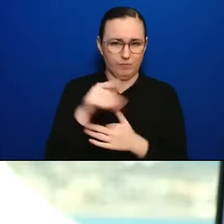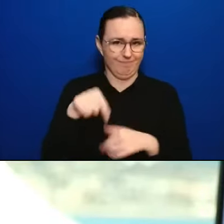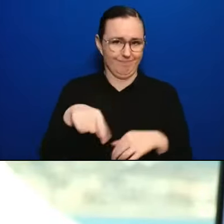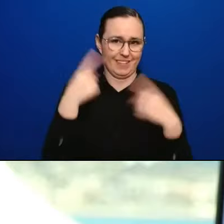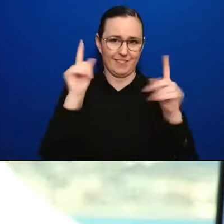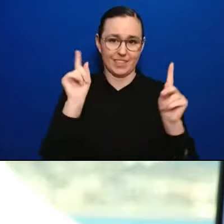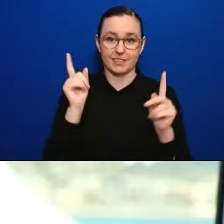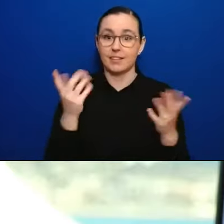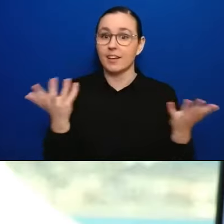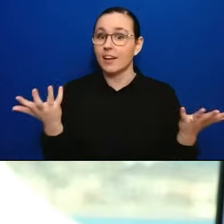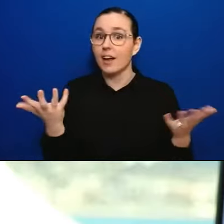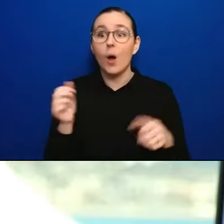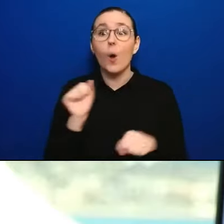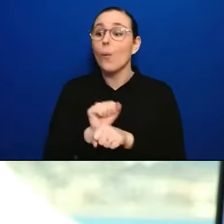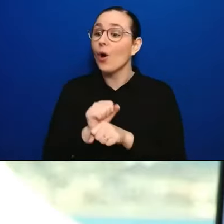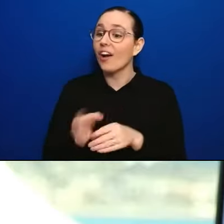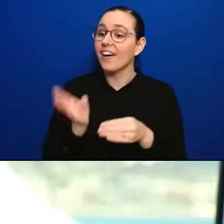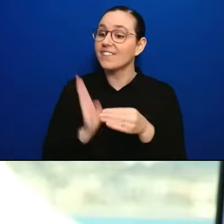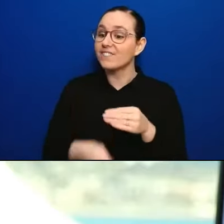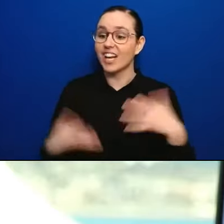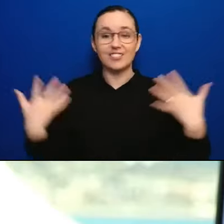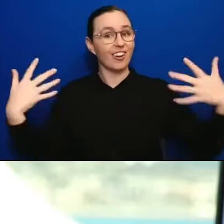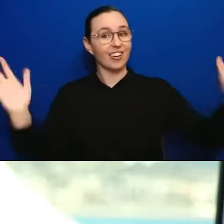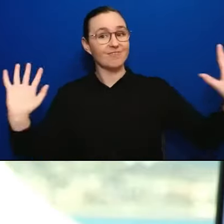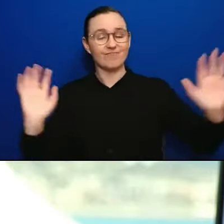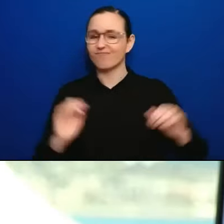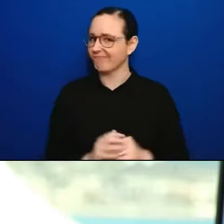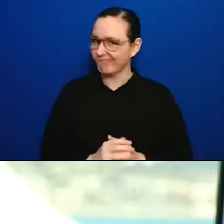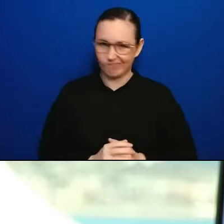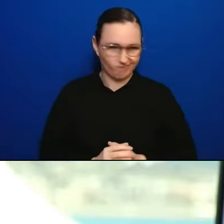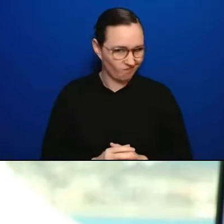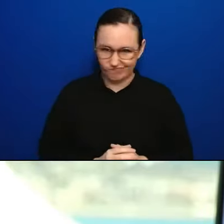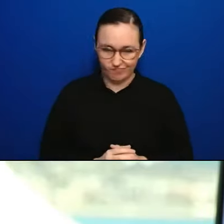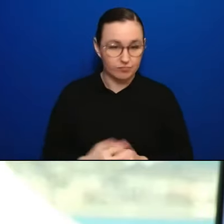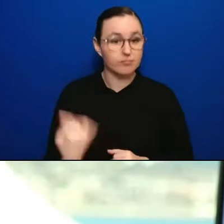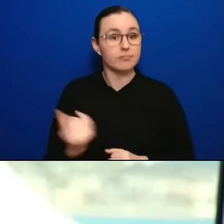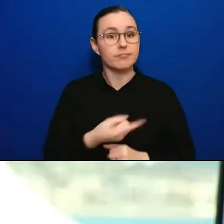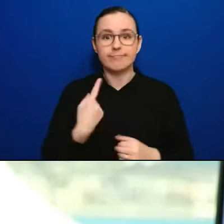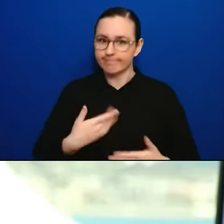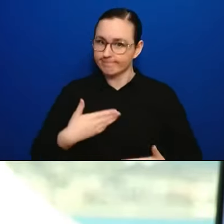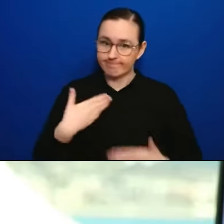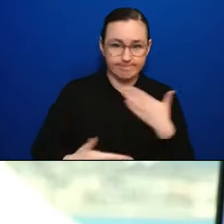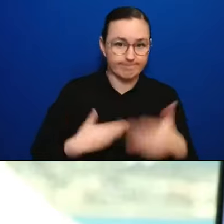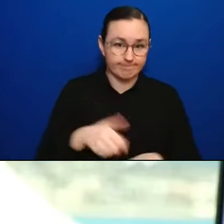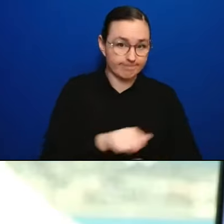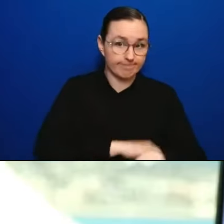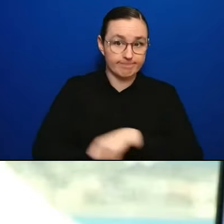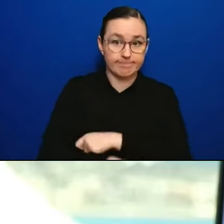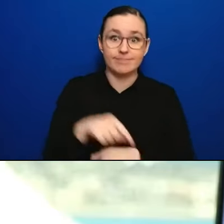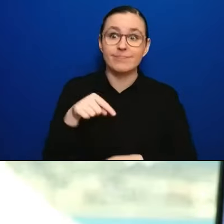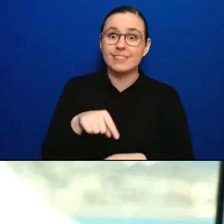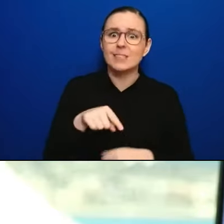together in British Columbia and we have done together very effectively.